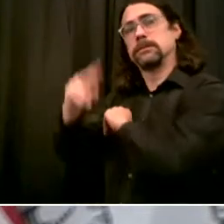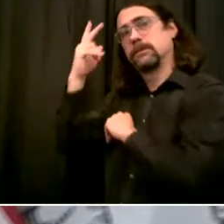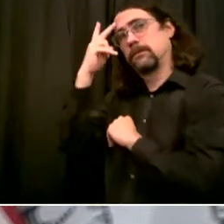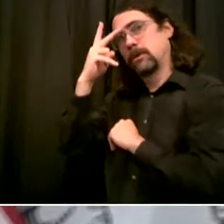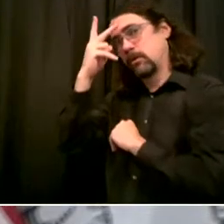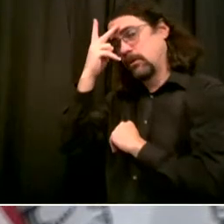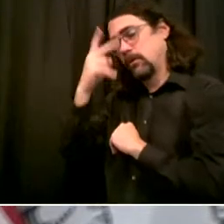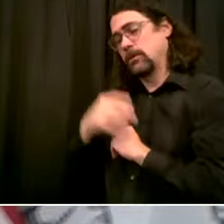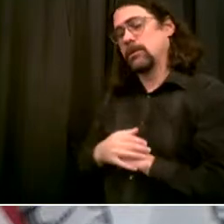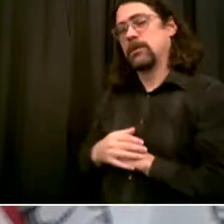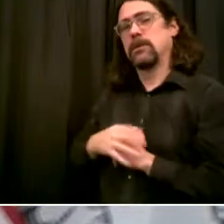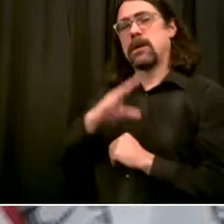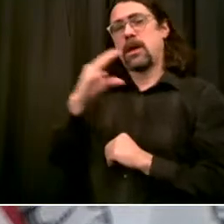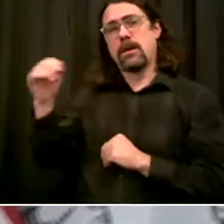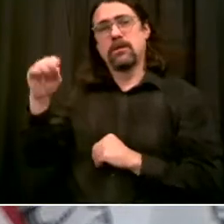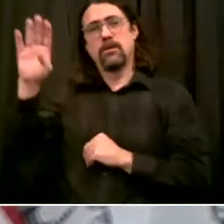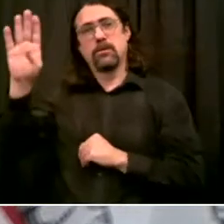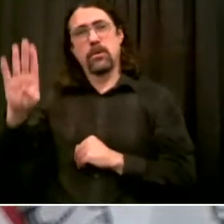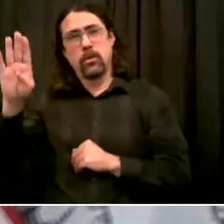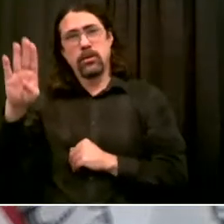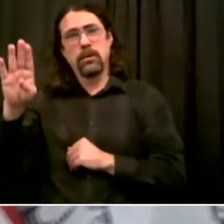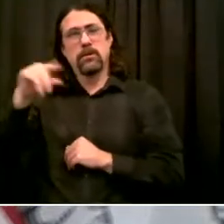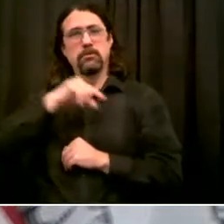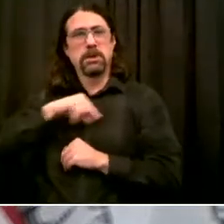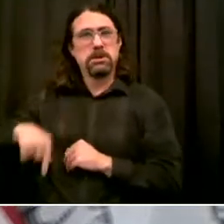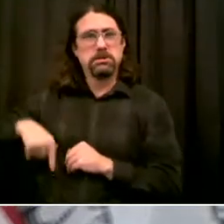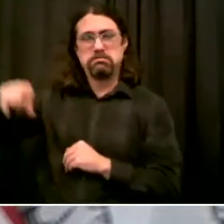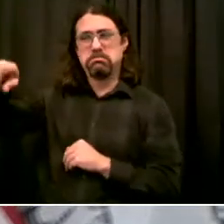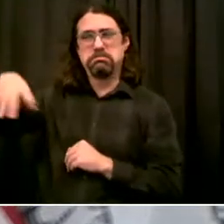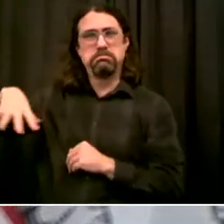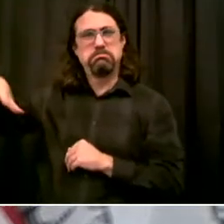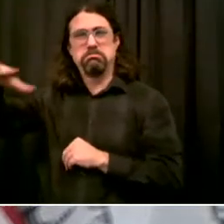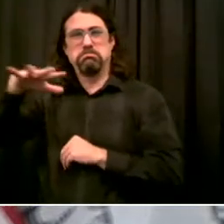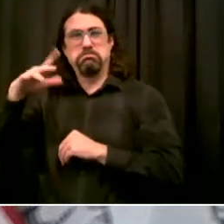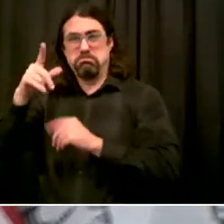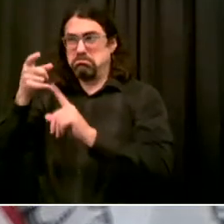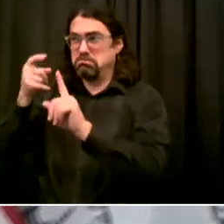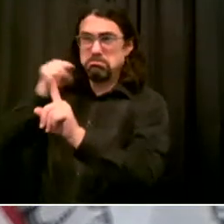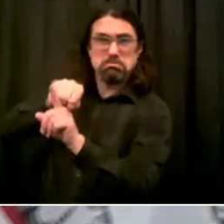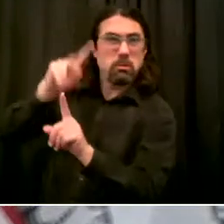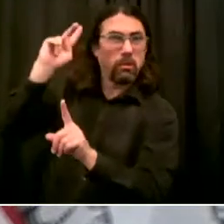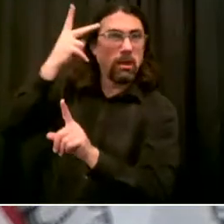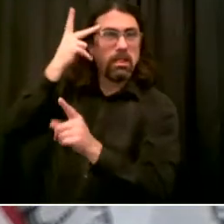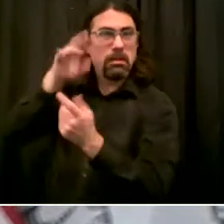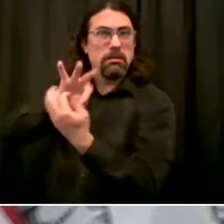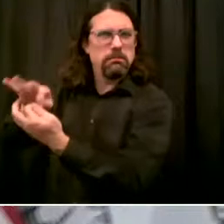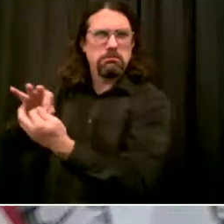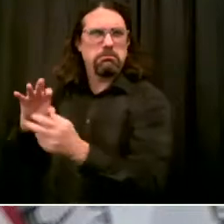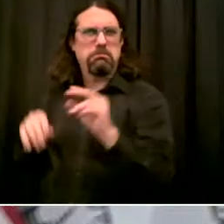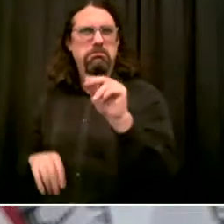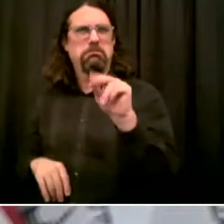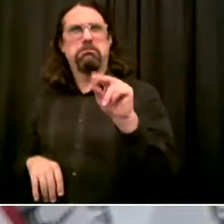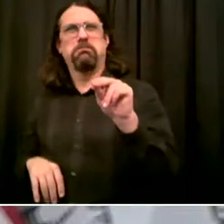PARK IS WHAT WE SAW IN SOUNDVIEW AND SOUTHEAST QUEENS. CI ERERINTALLWY ENT SCDERIRI AB